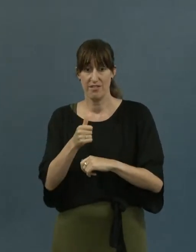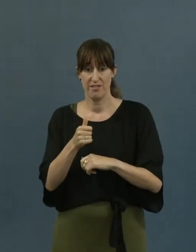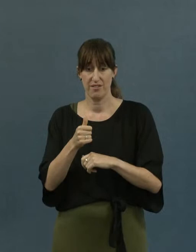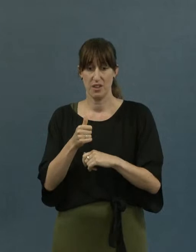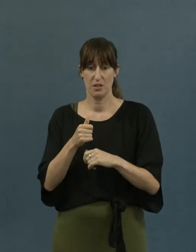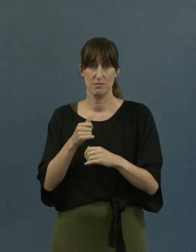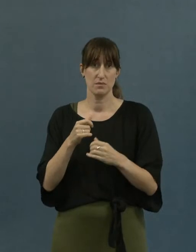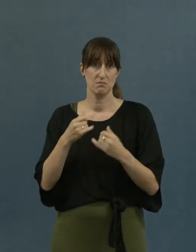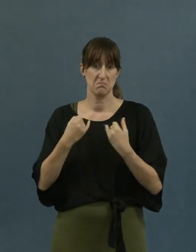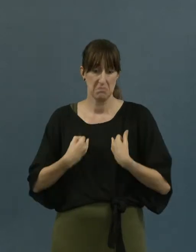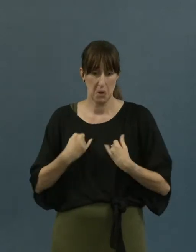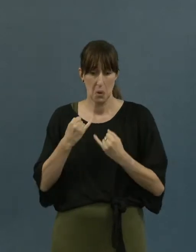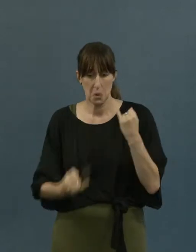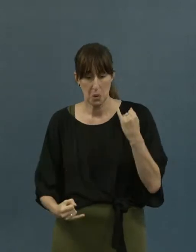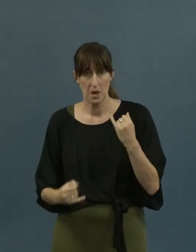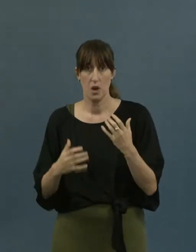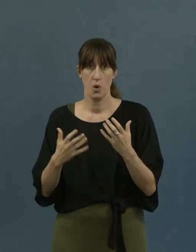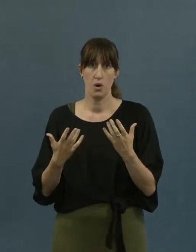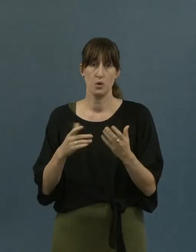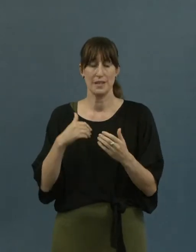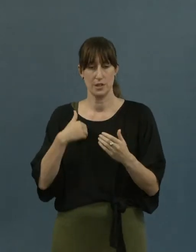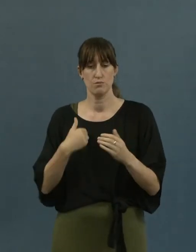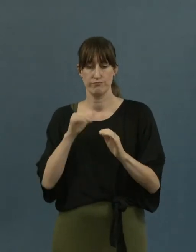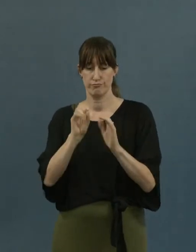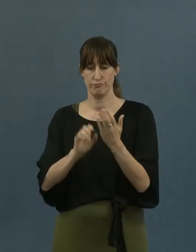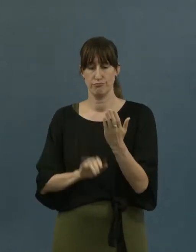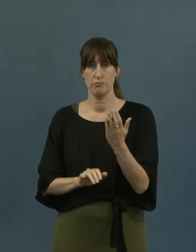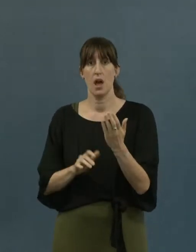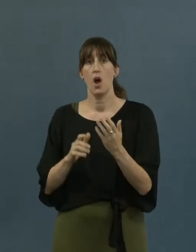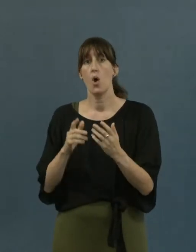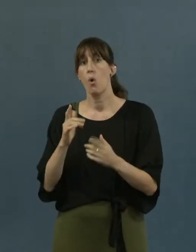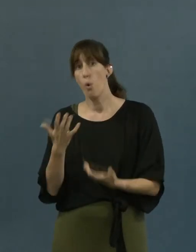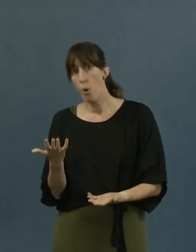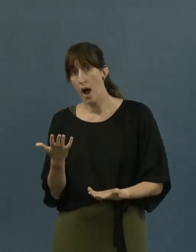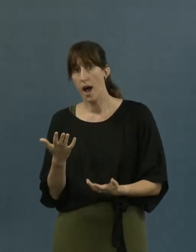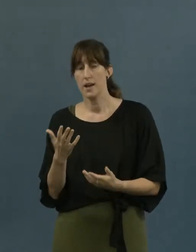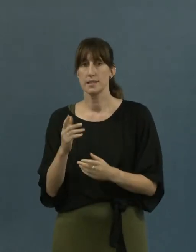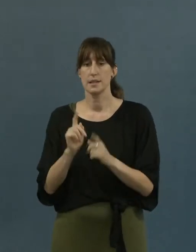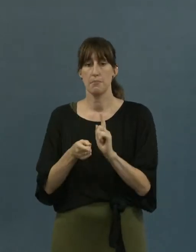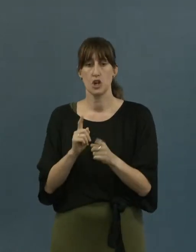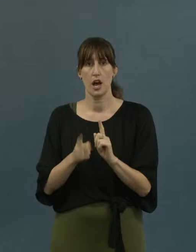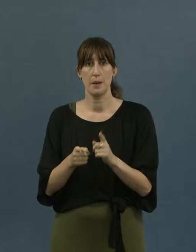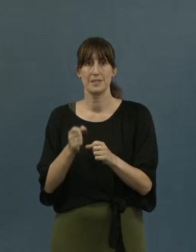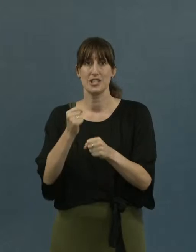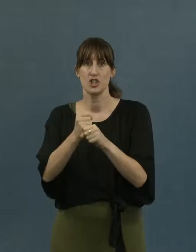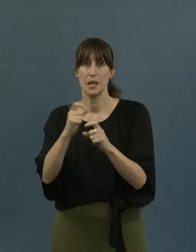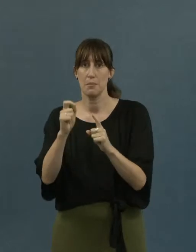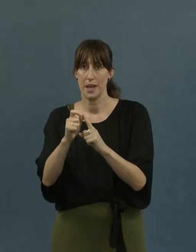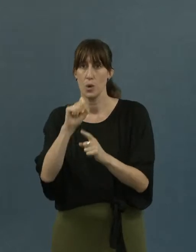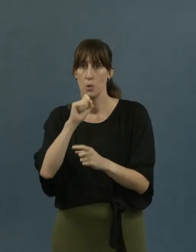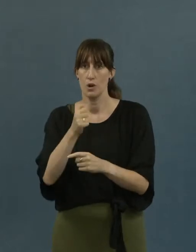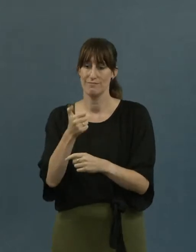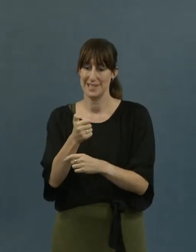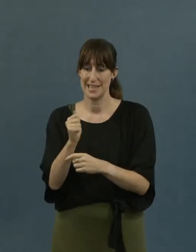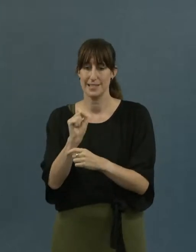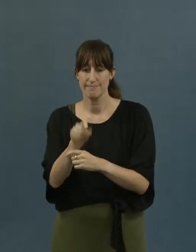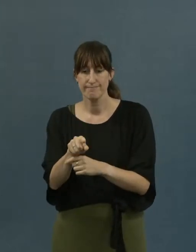and how at risk they are from having any complications from their COVID infection. Other